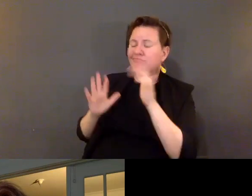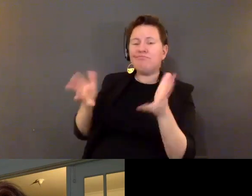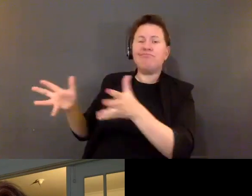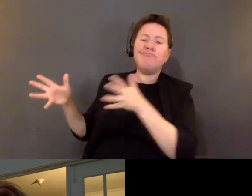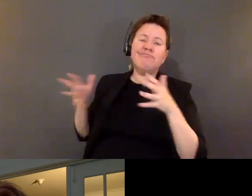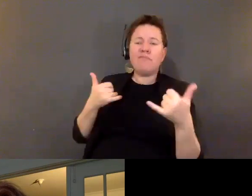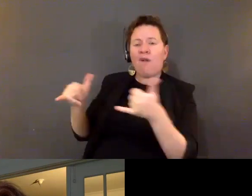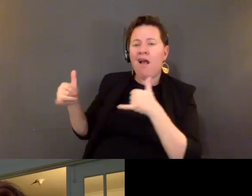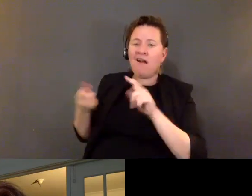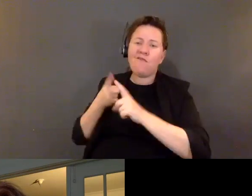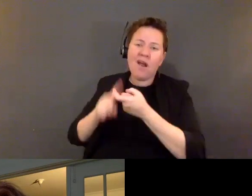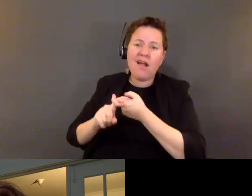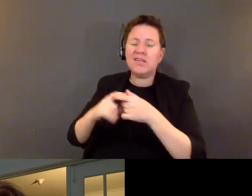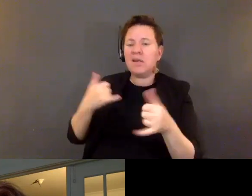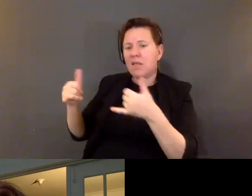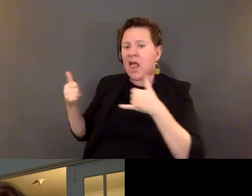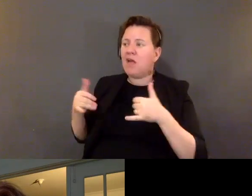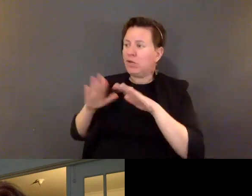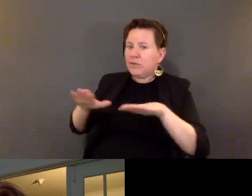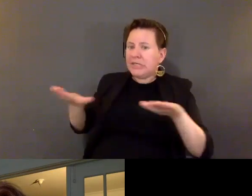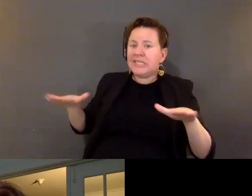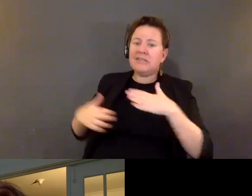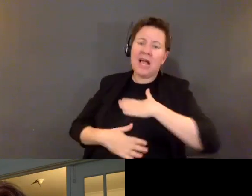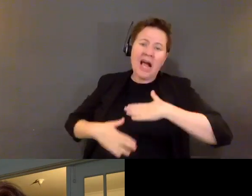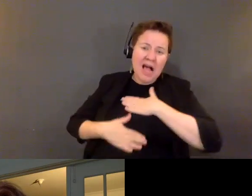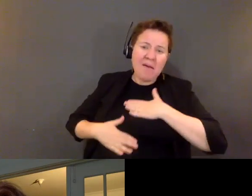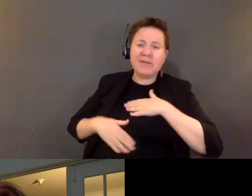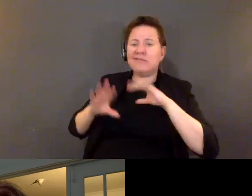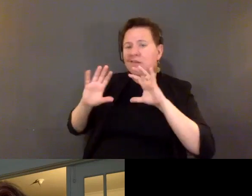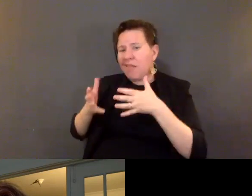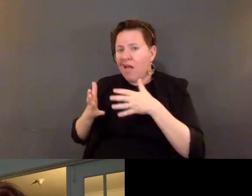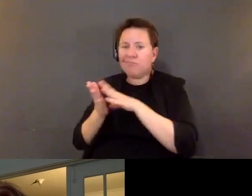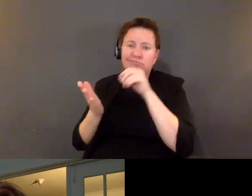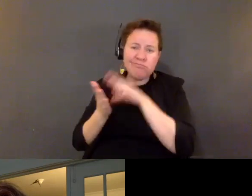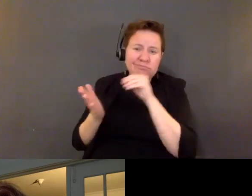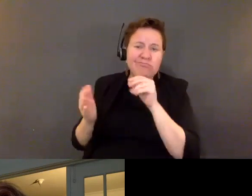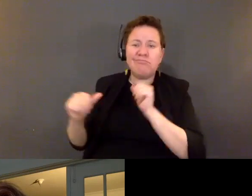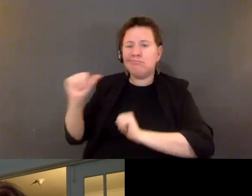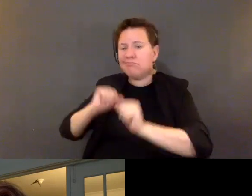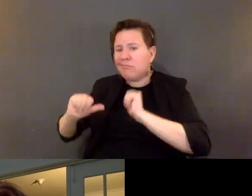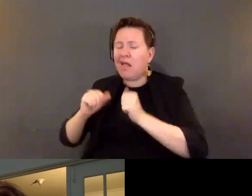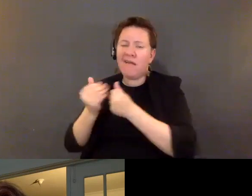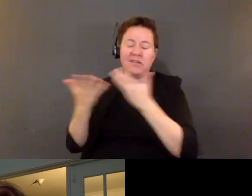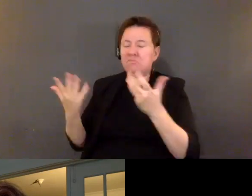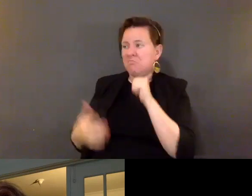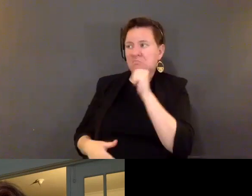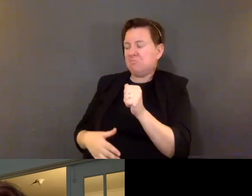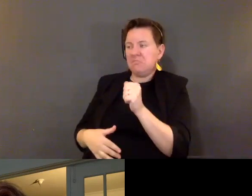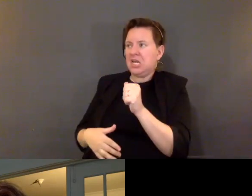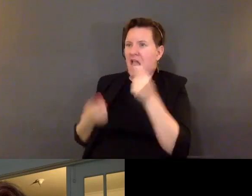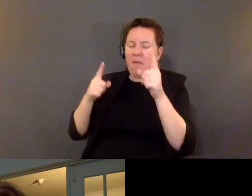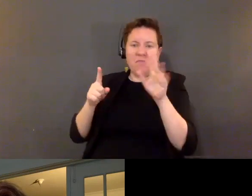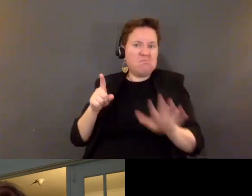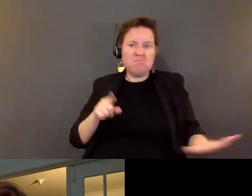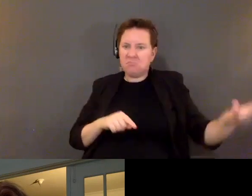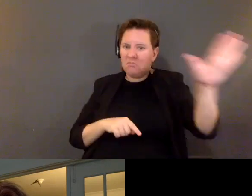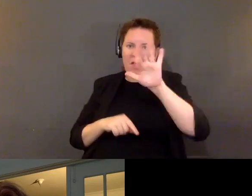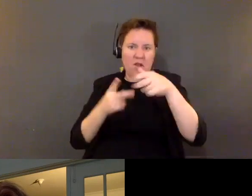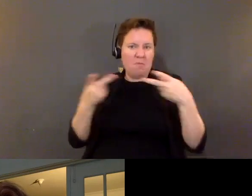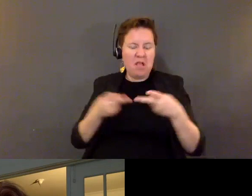friends and hobbies and classes and plays and that didn't exist almost anywhere else so i really feel